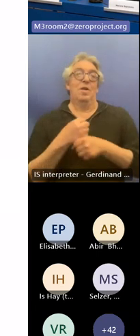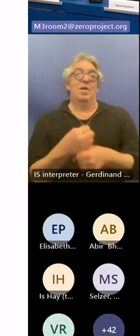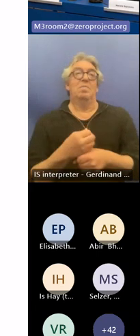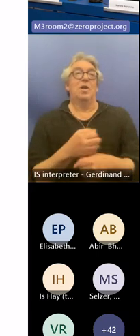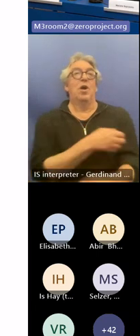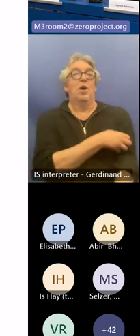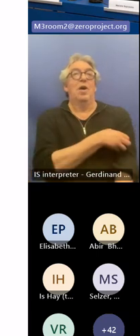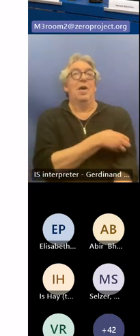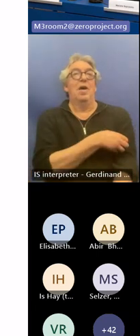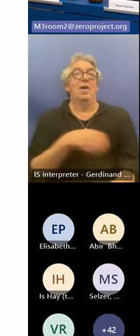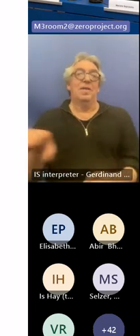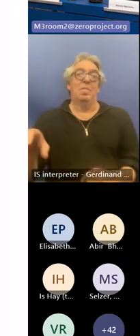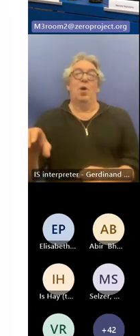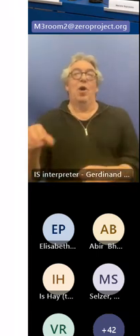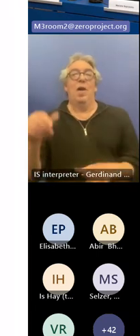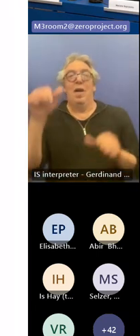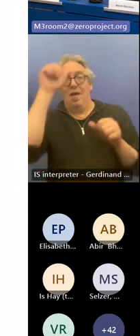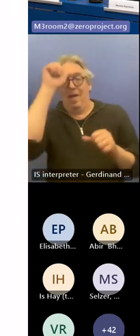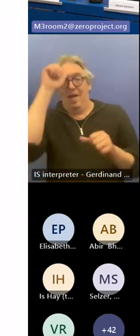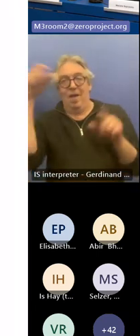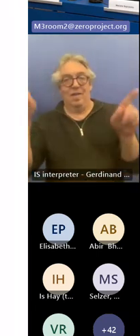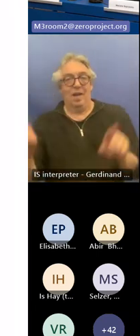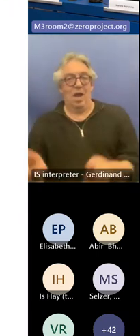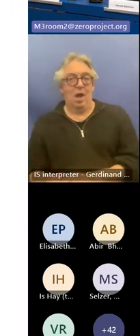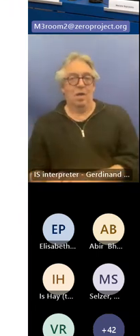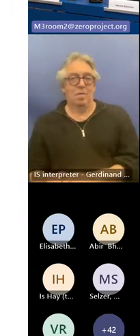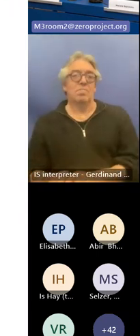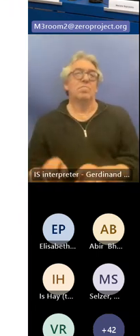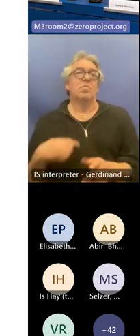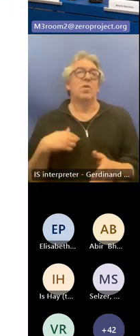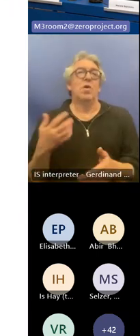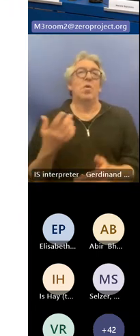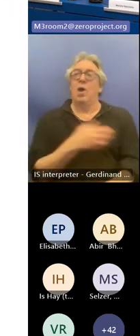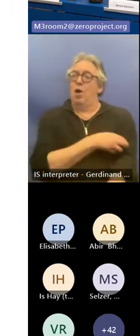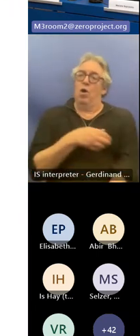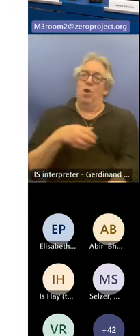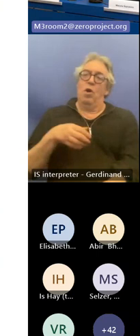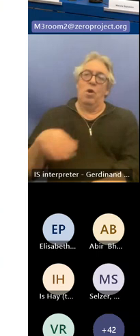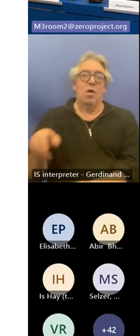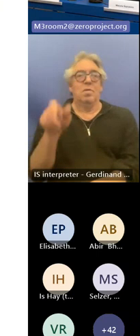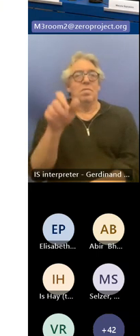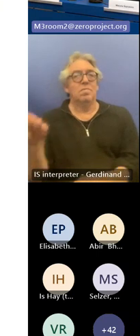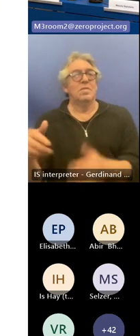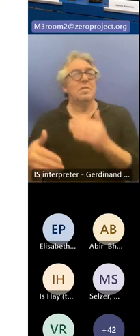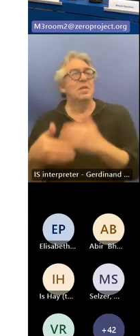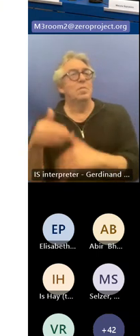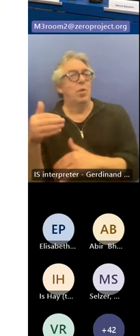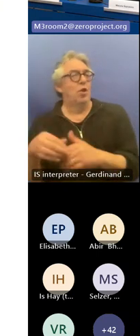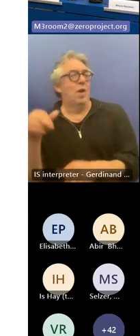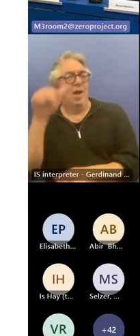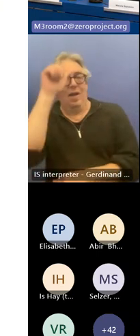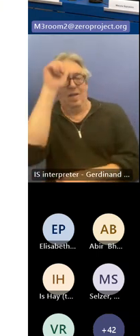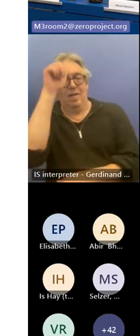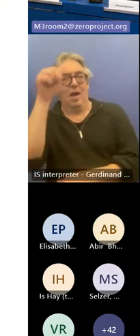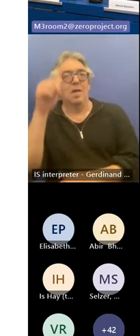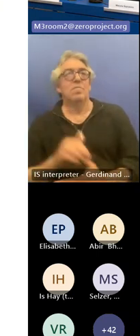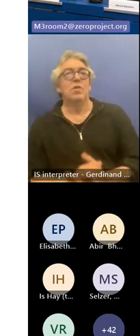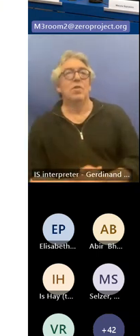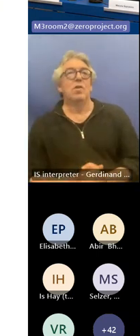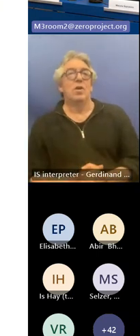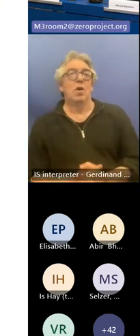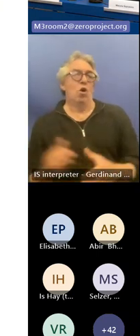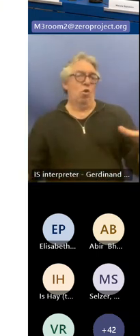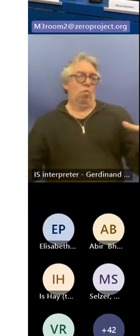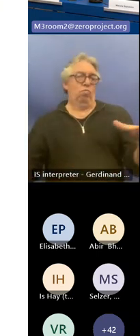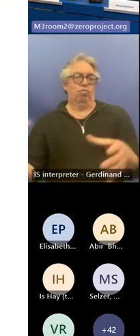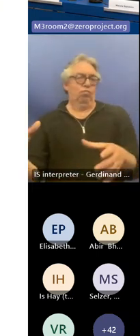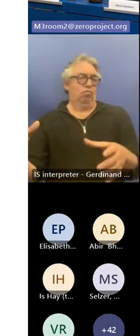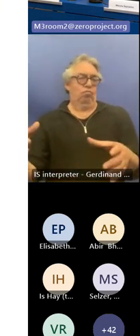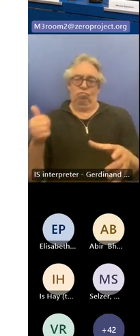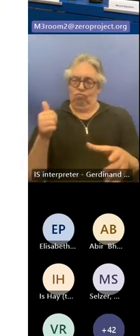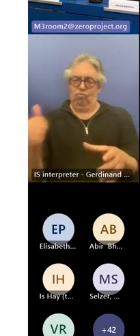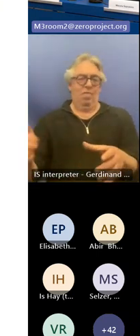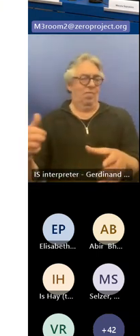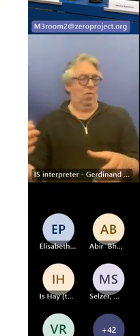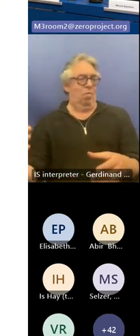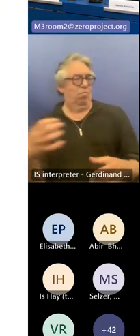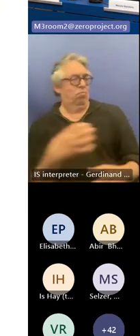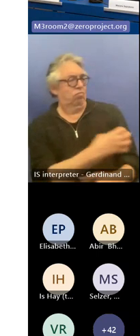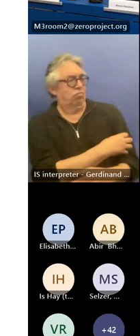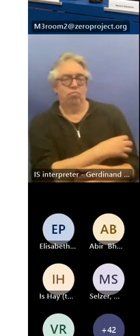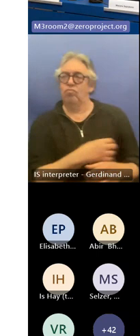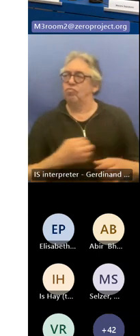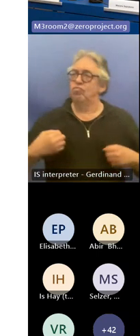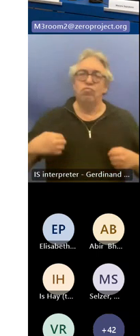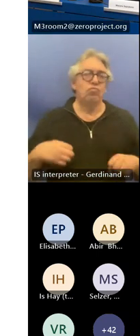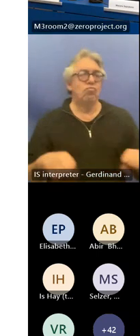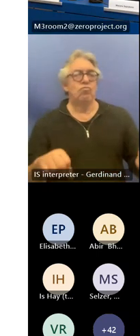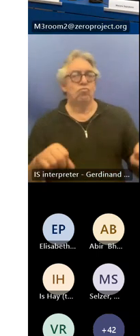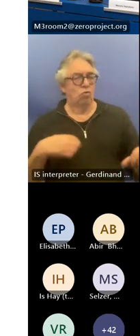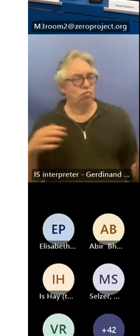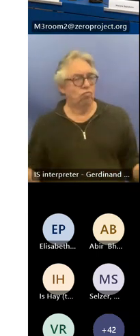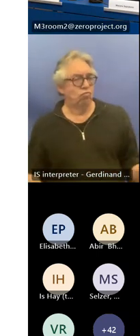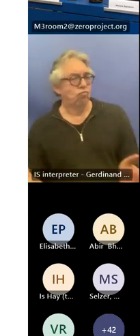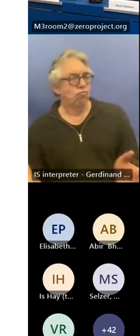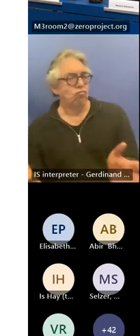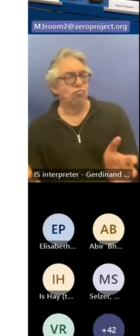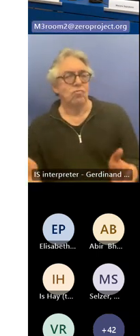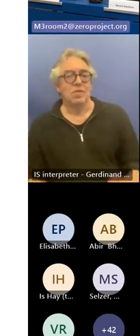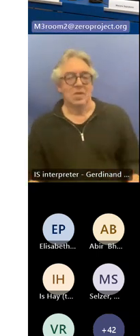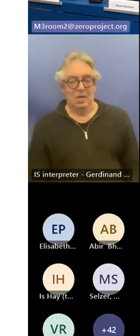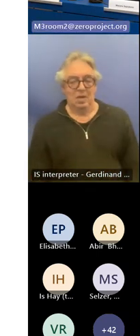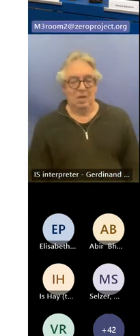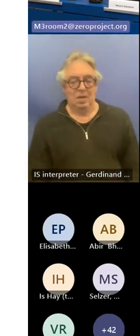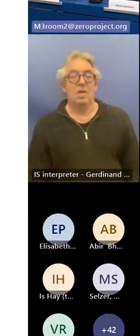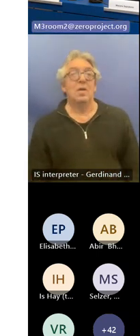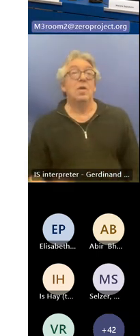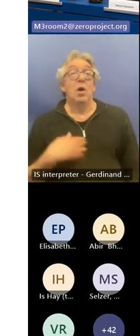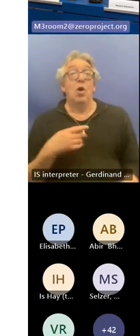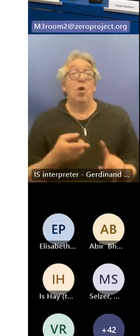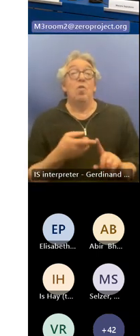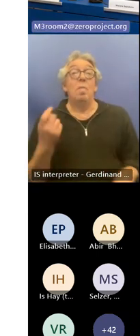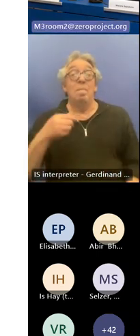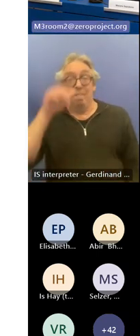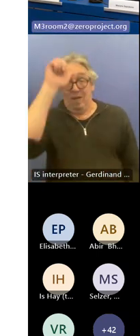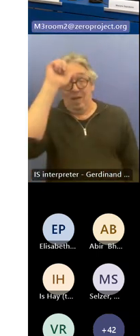independence and dignity for persons with disability. I am from India, the land of unity